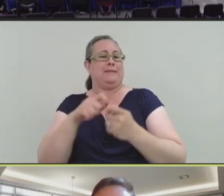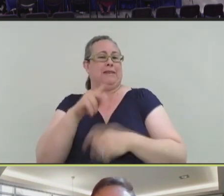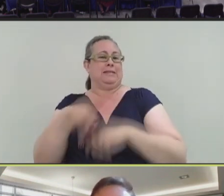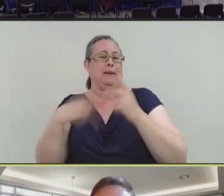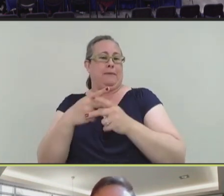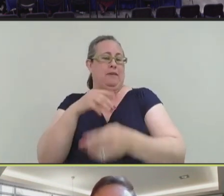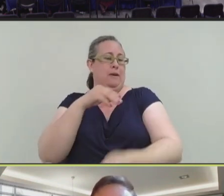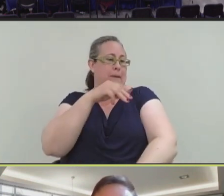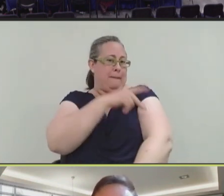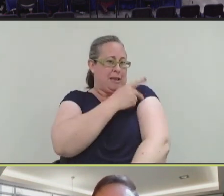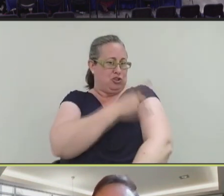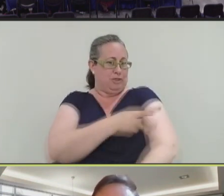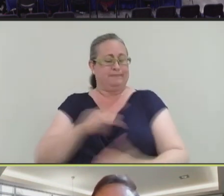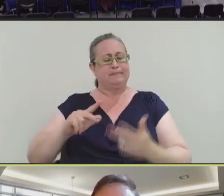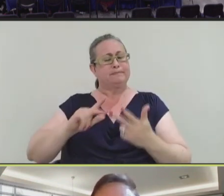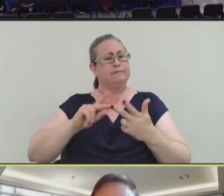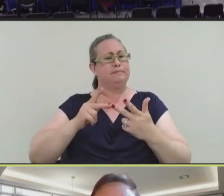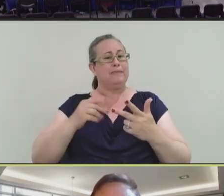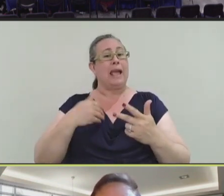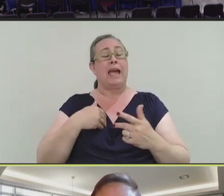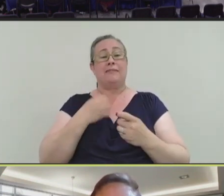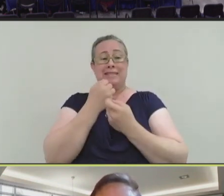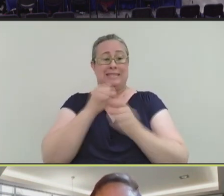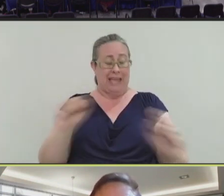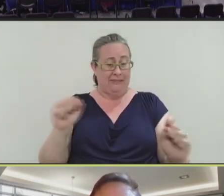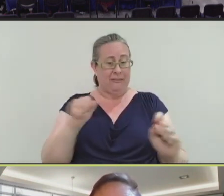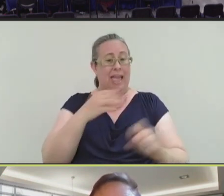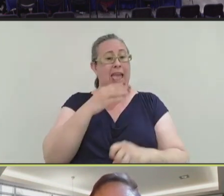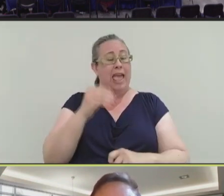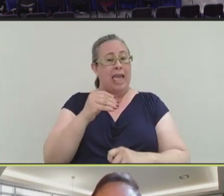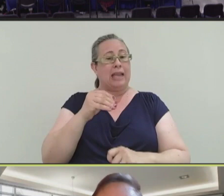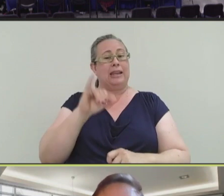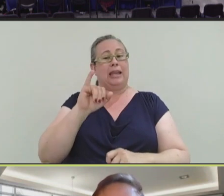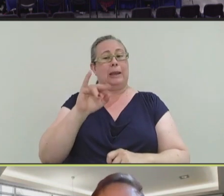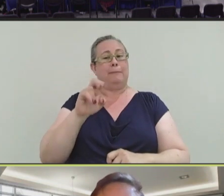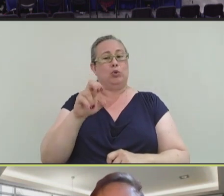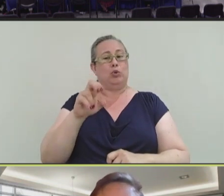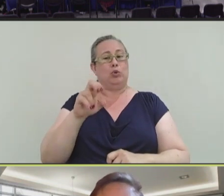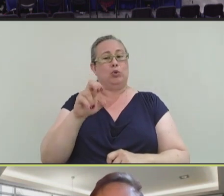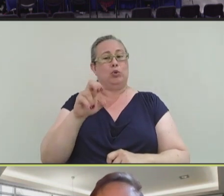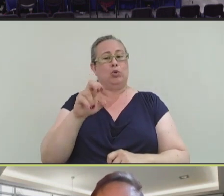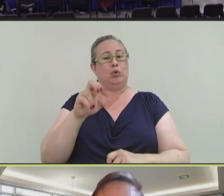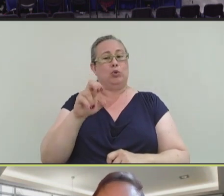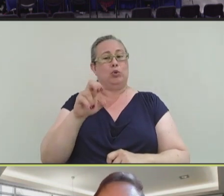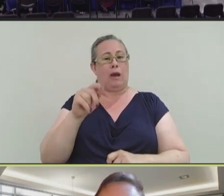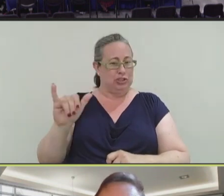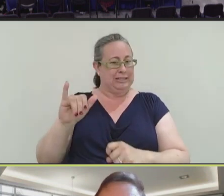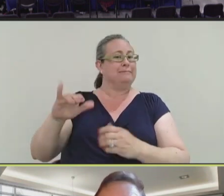that we have safe and immunologically effective vaccine delivery technologies now, and these are